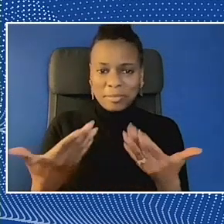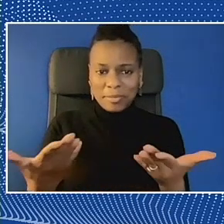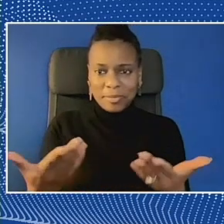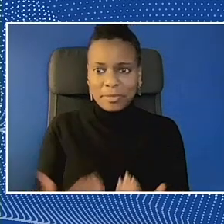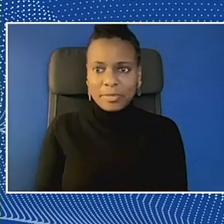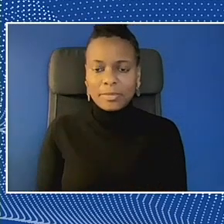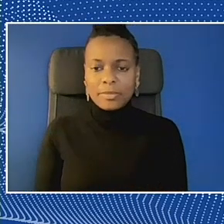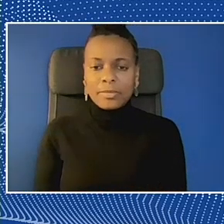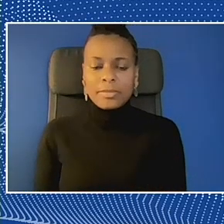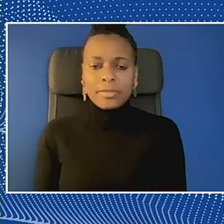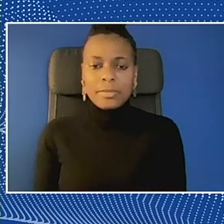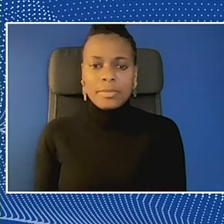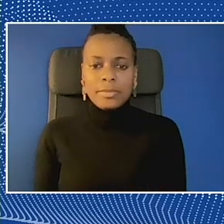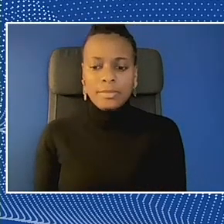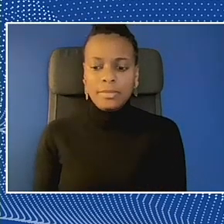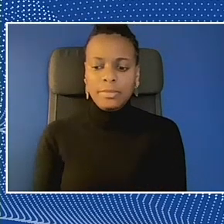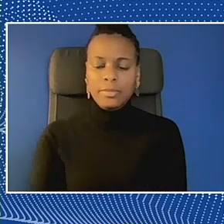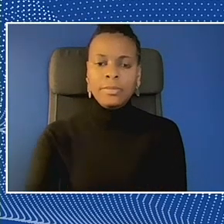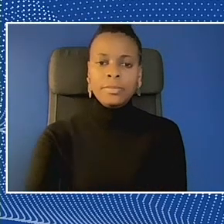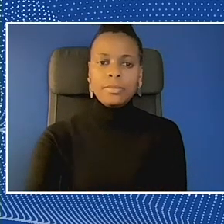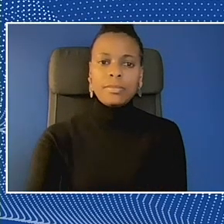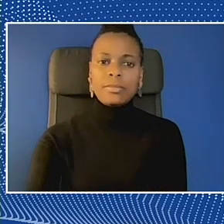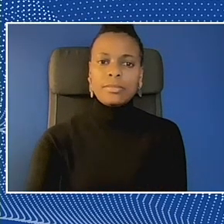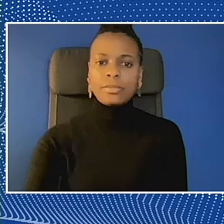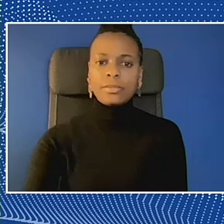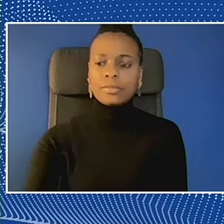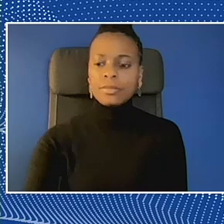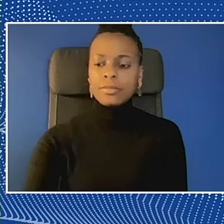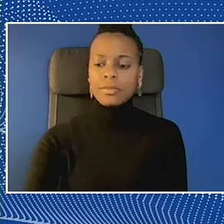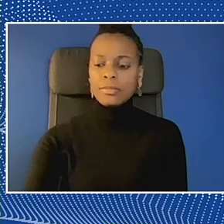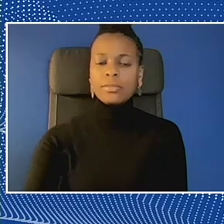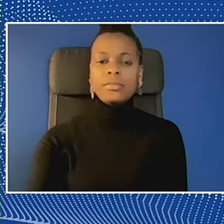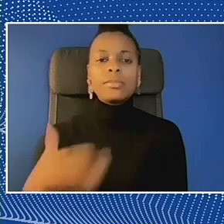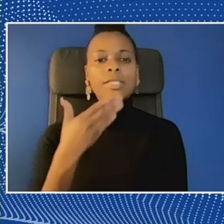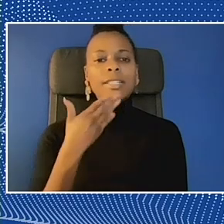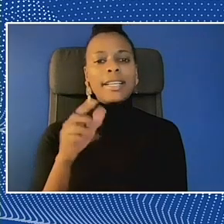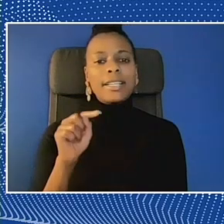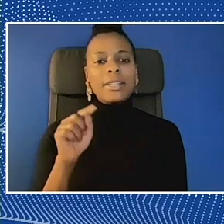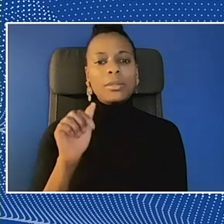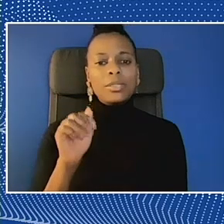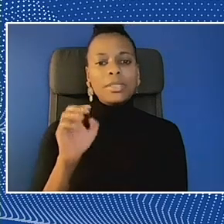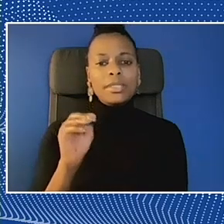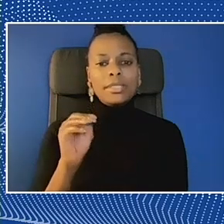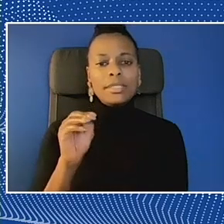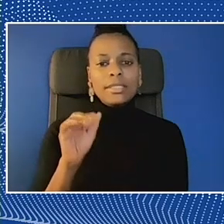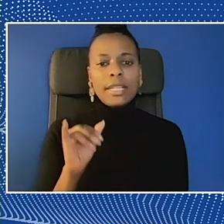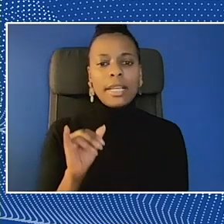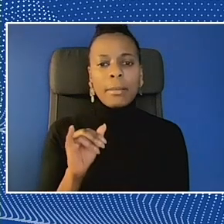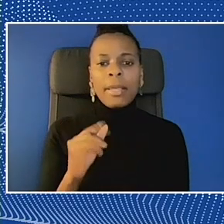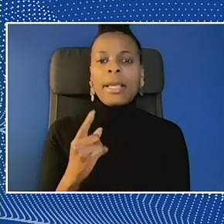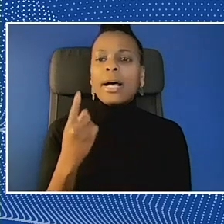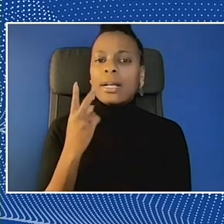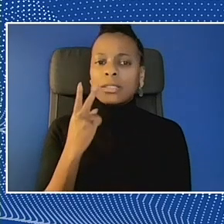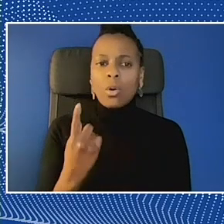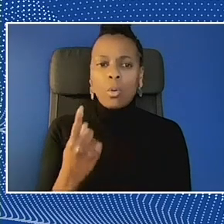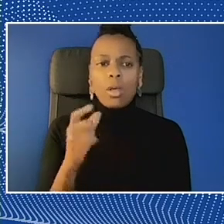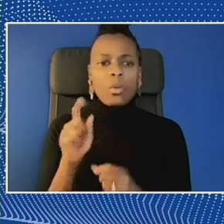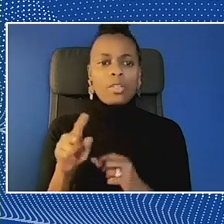Alright. Thank you, Tamy. I did see one question in the chat. Jessica, did you want to come off mute and just speak about that?